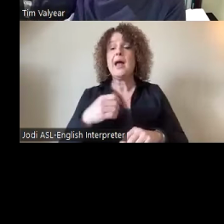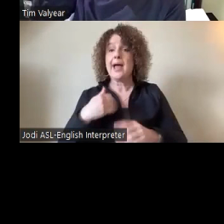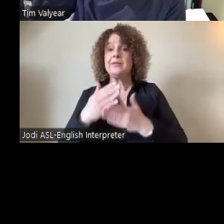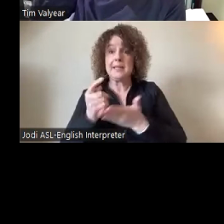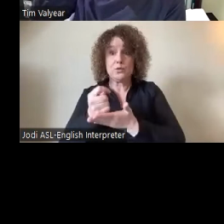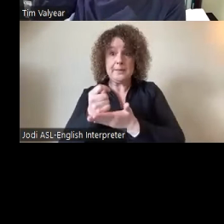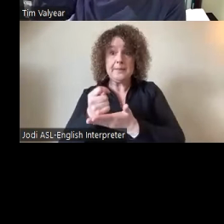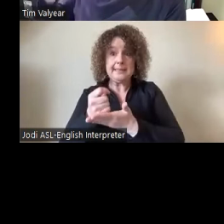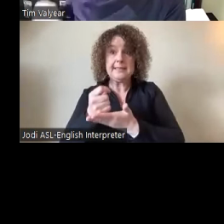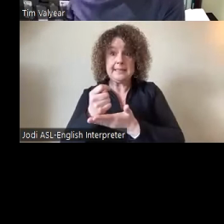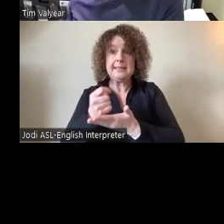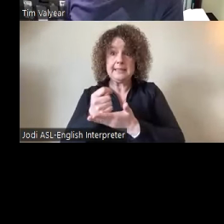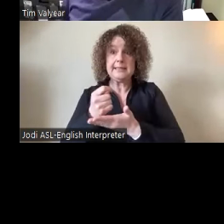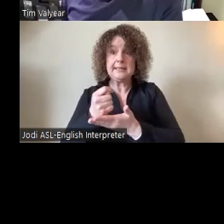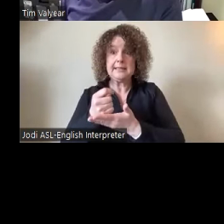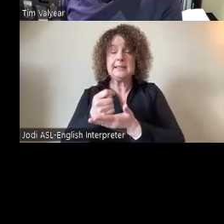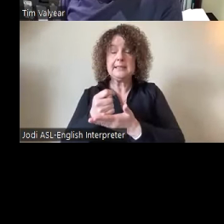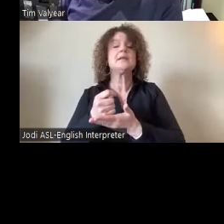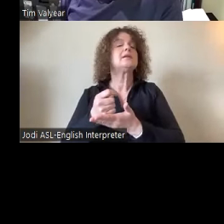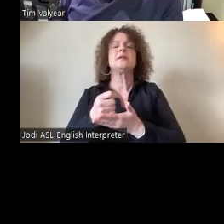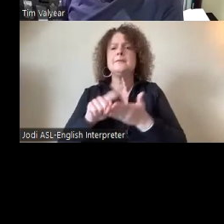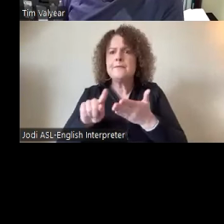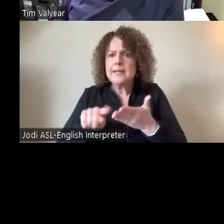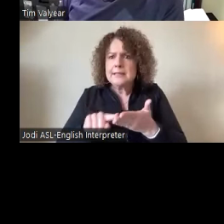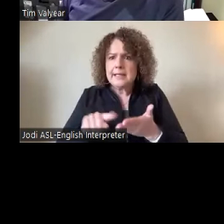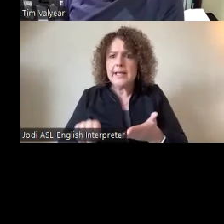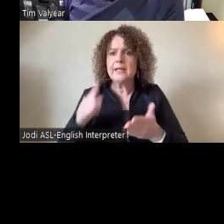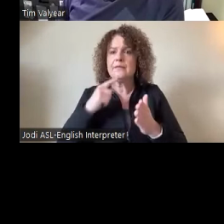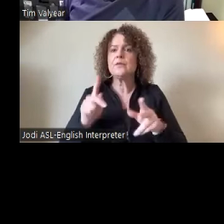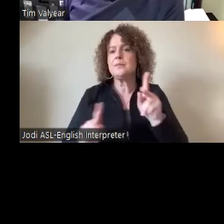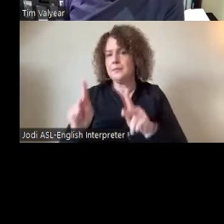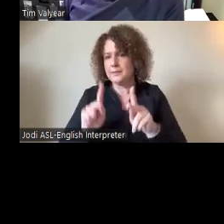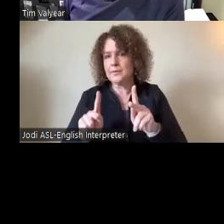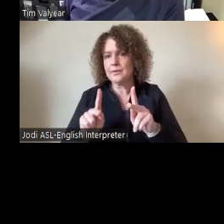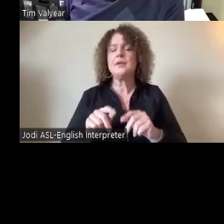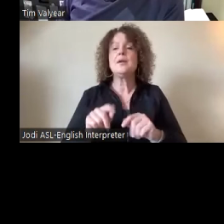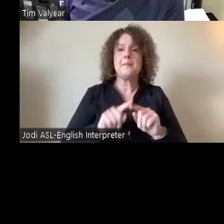If you follow the World Health Organization on Instagram, they pop up. There are